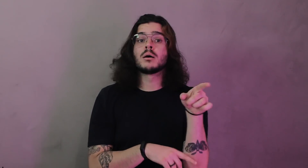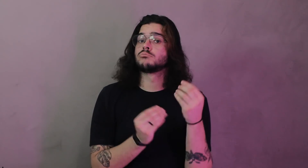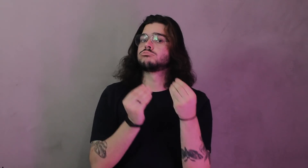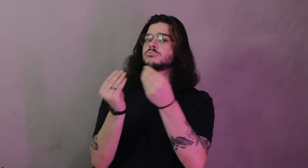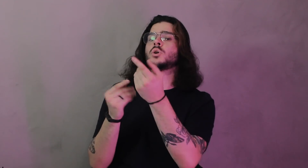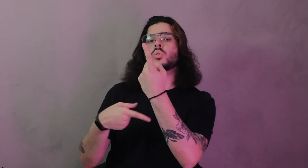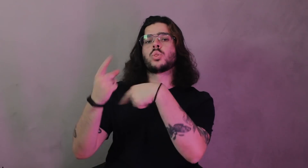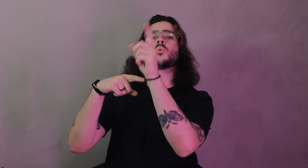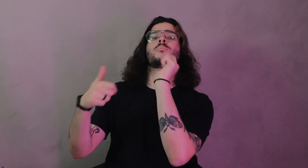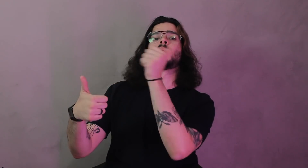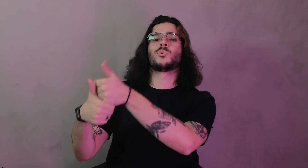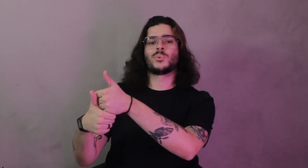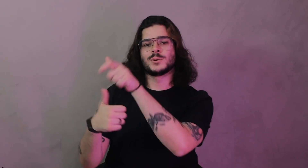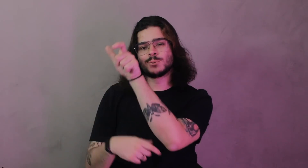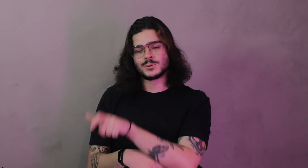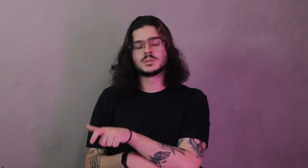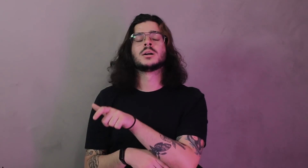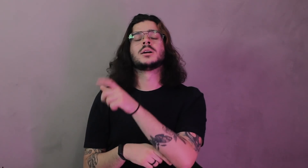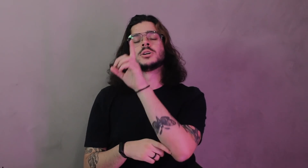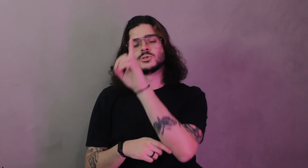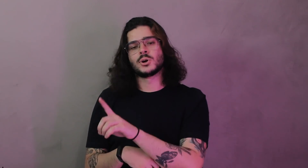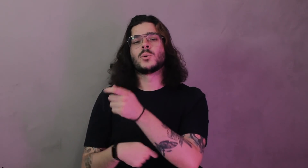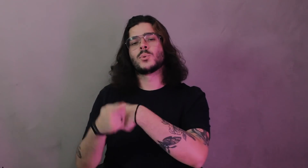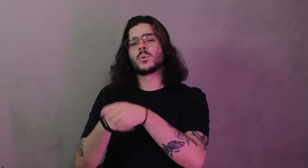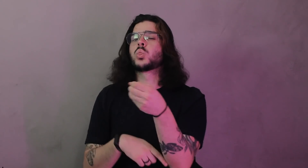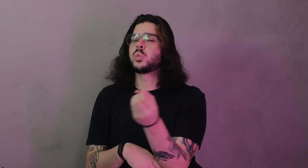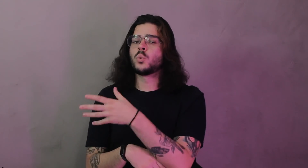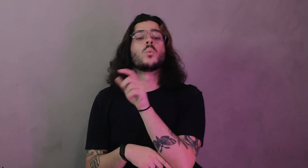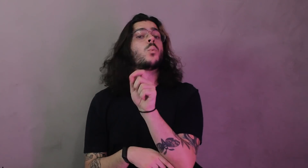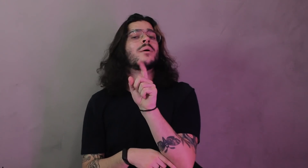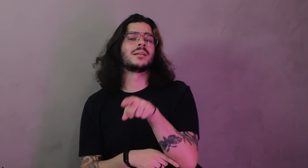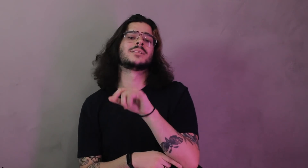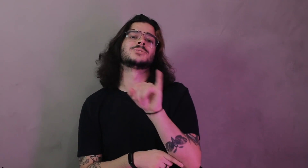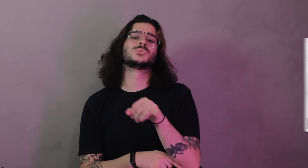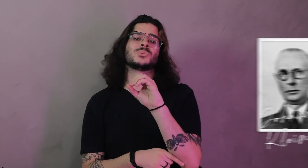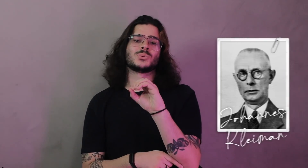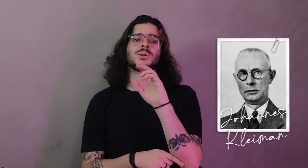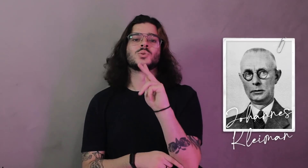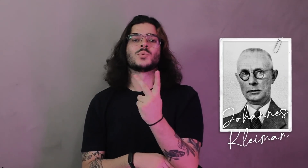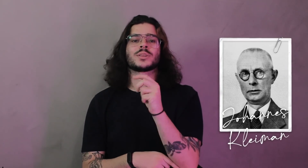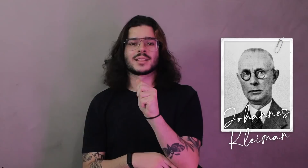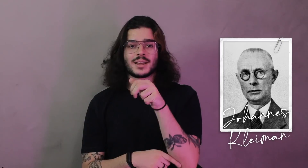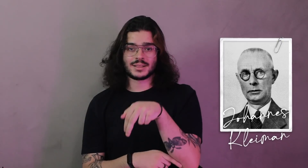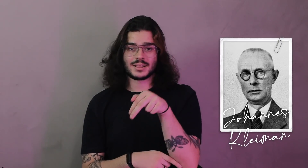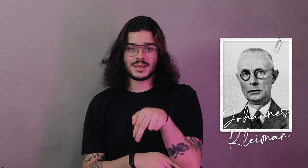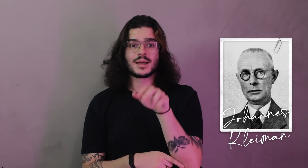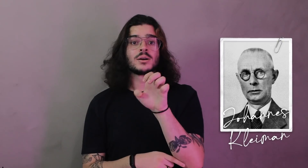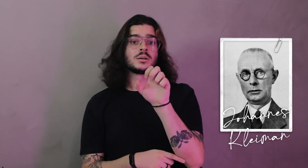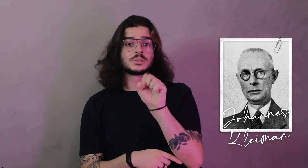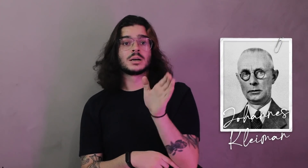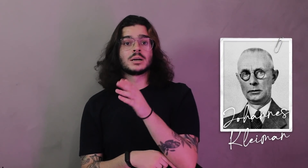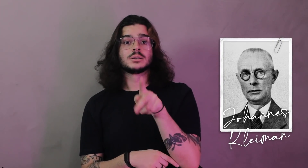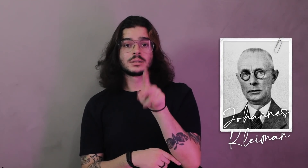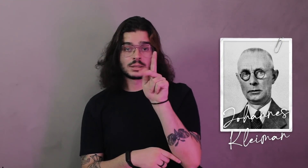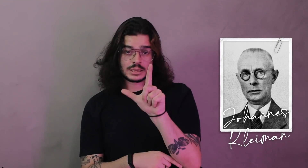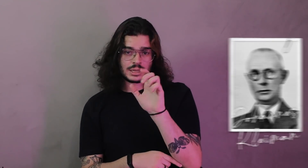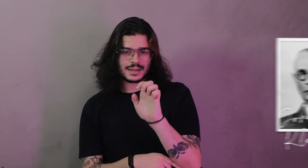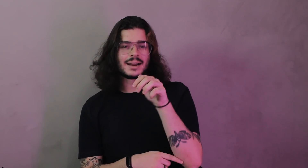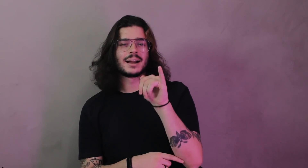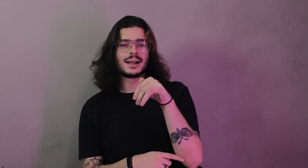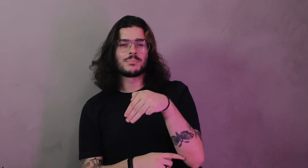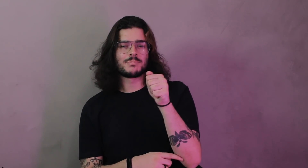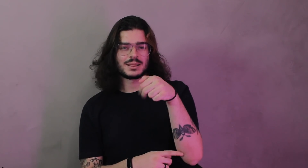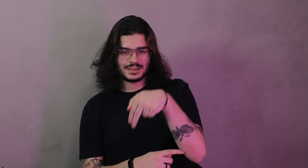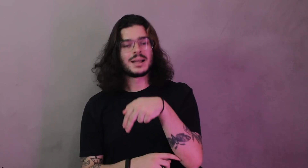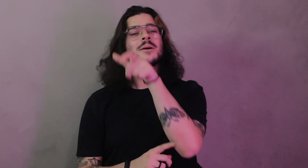He was succeeded by Johannes Kleiman,